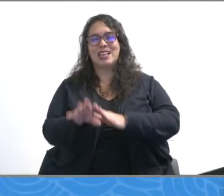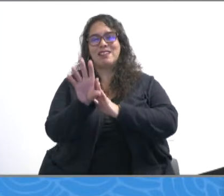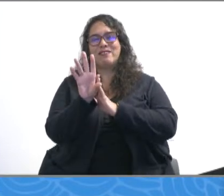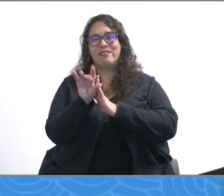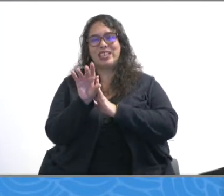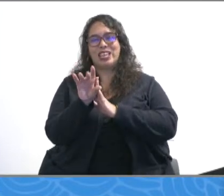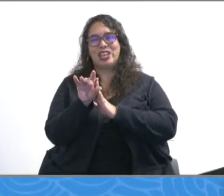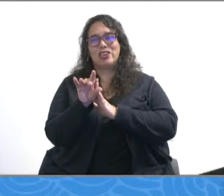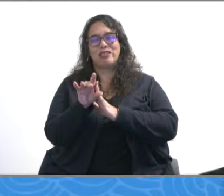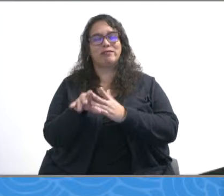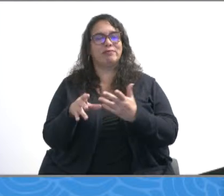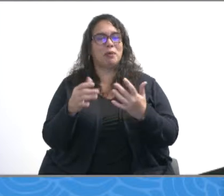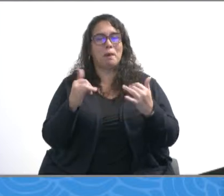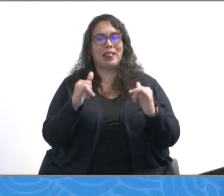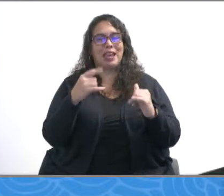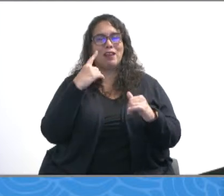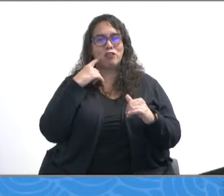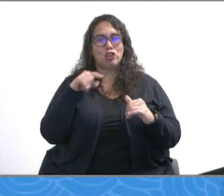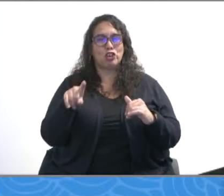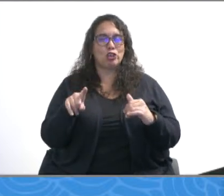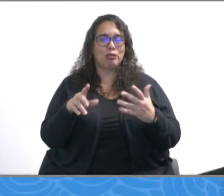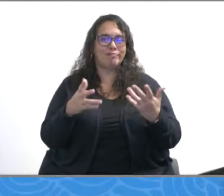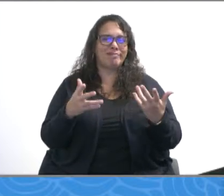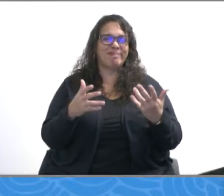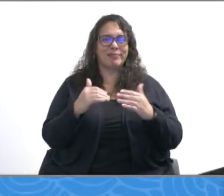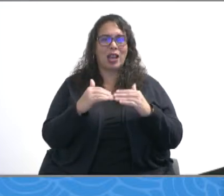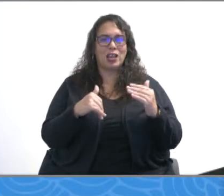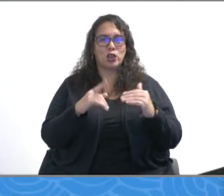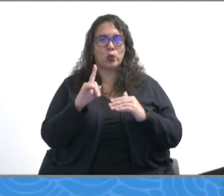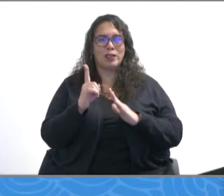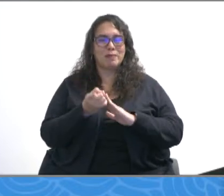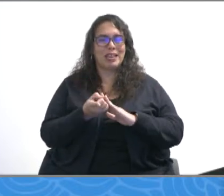So I'm gonna play it for you. It's a little under a minute or close to a minute.